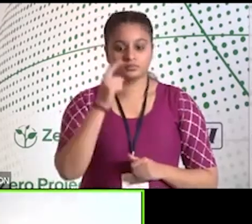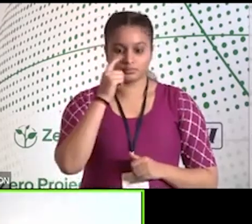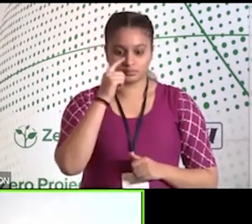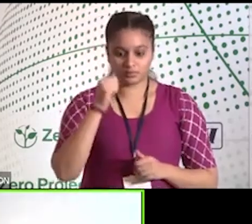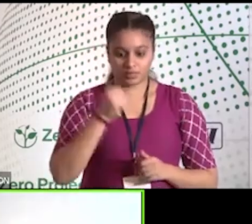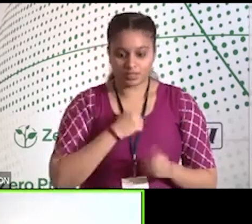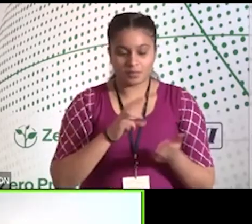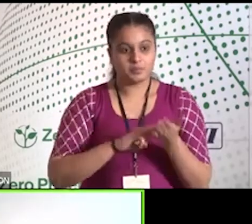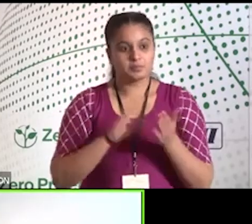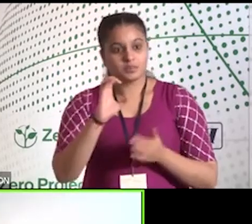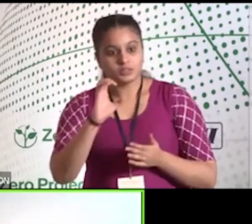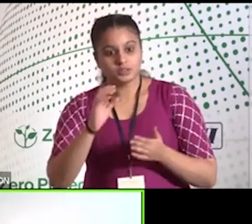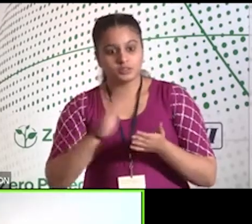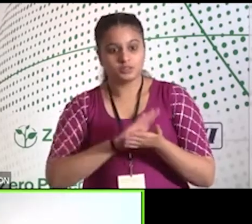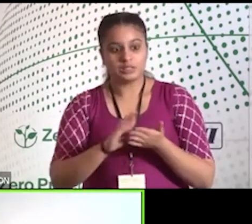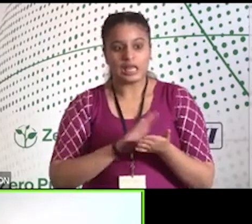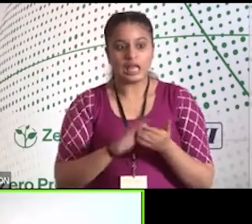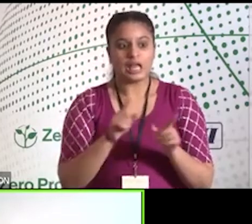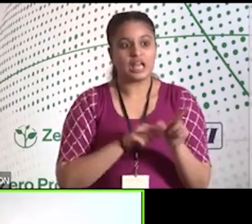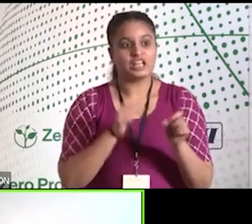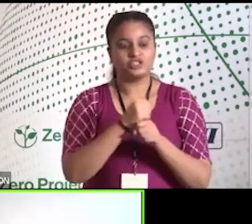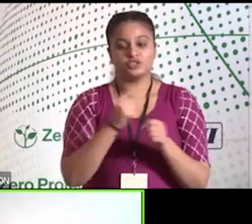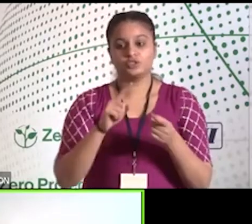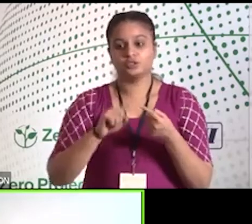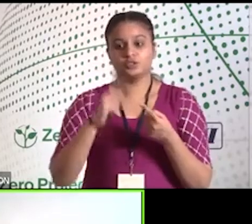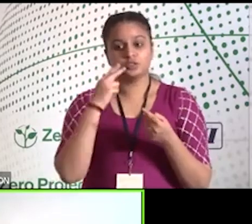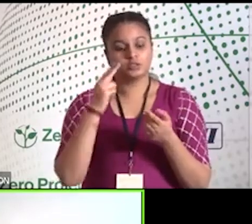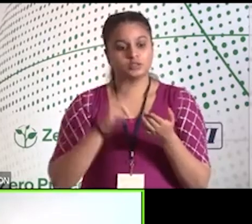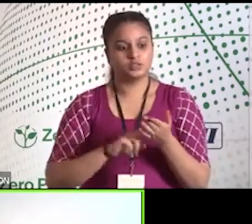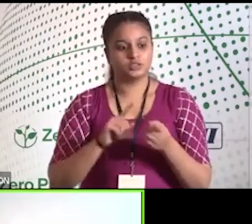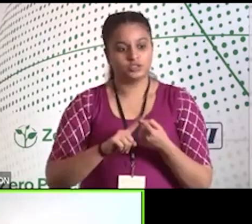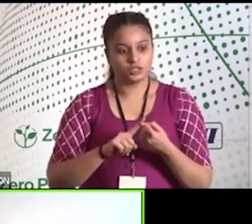as a program and started talking and today